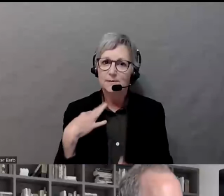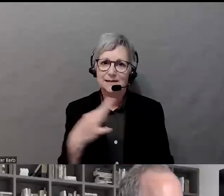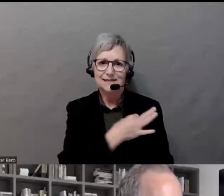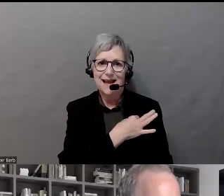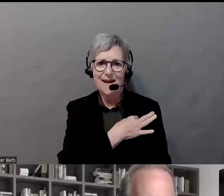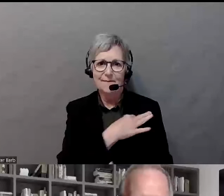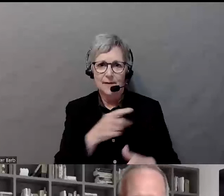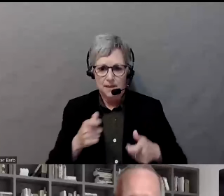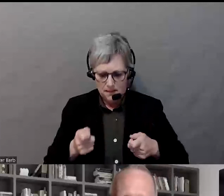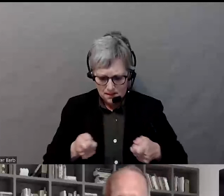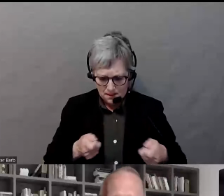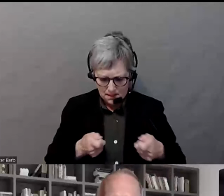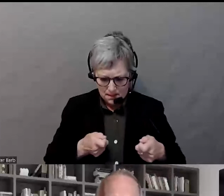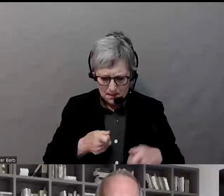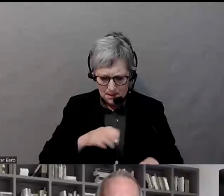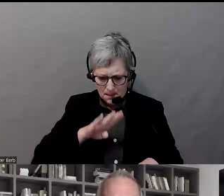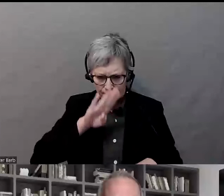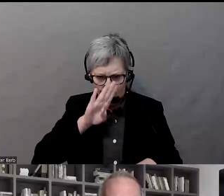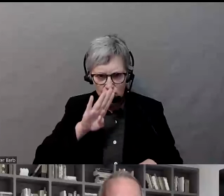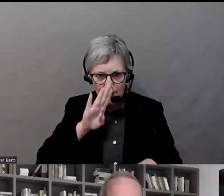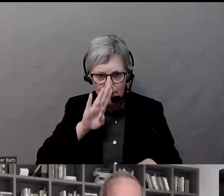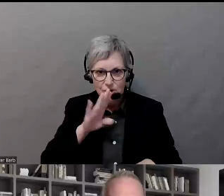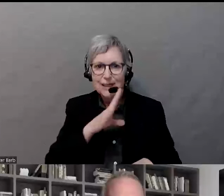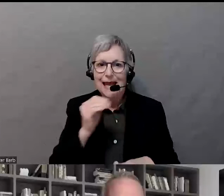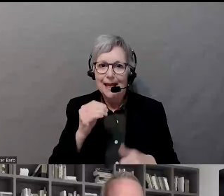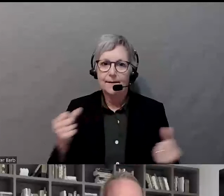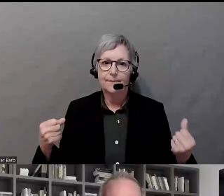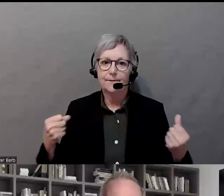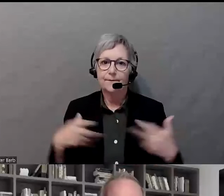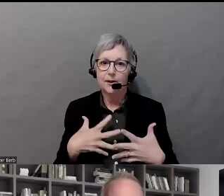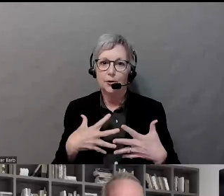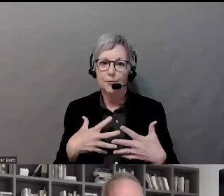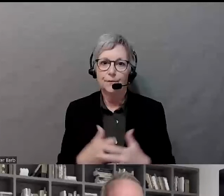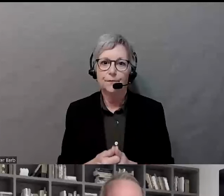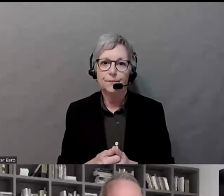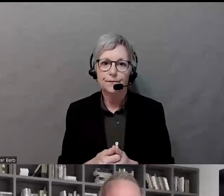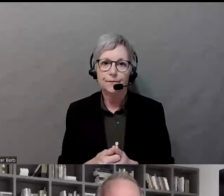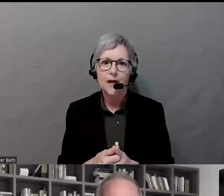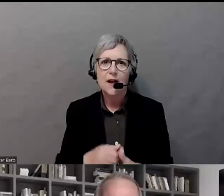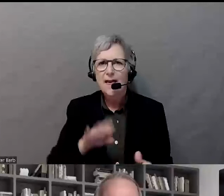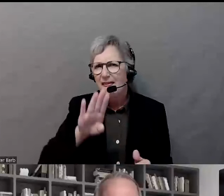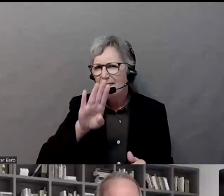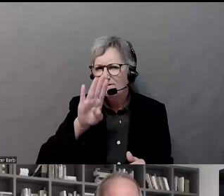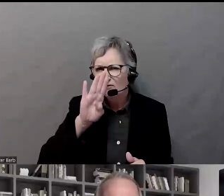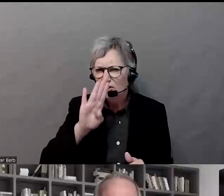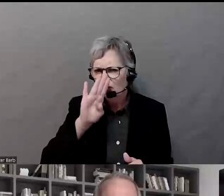I THINK THE FRUSTRATION PIECE IS TACKLED THROUGH THE EXTENSIVE